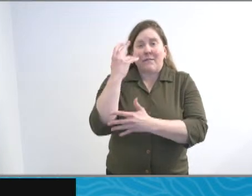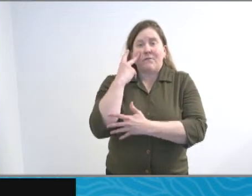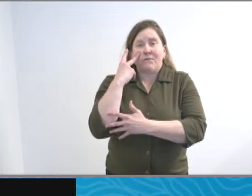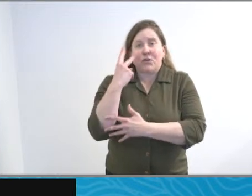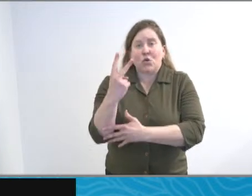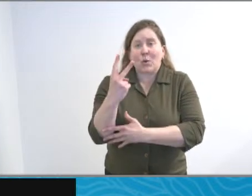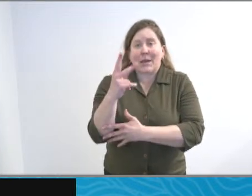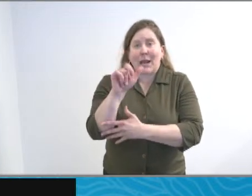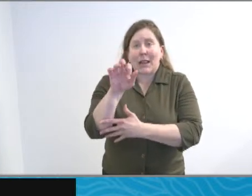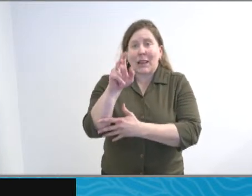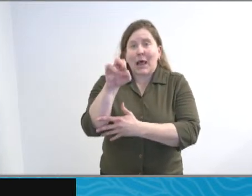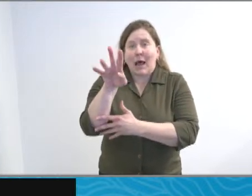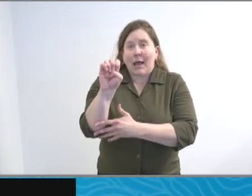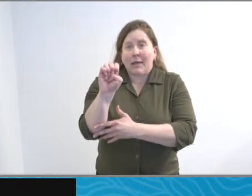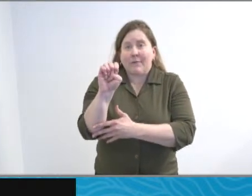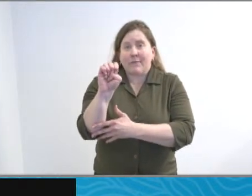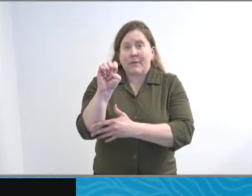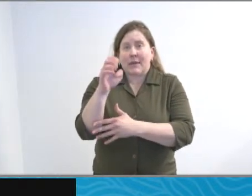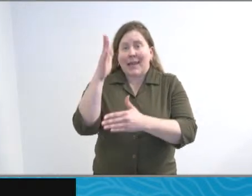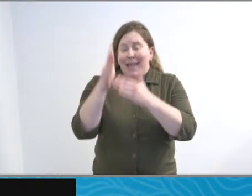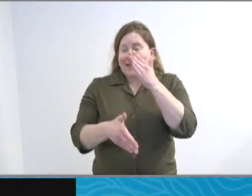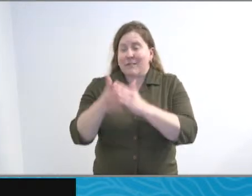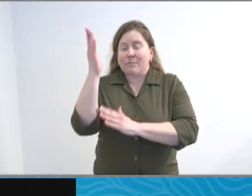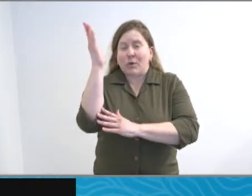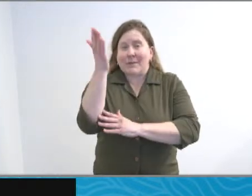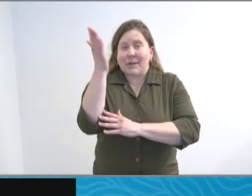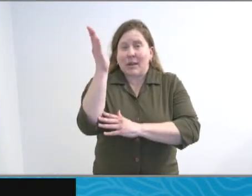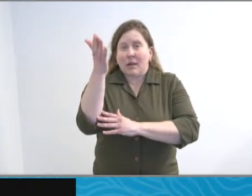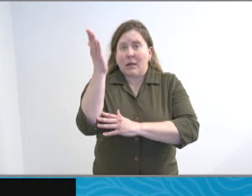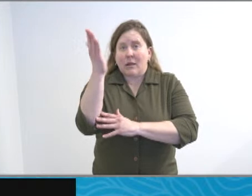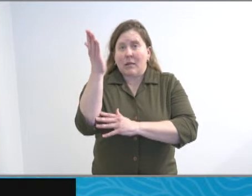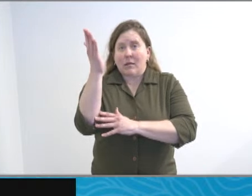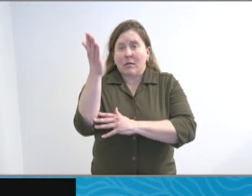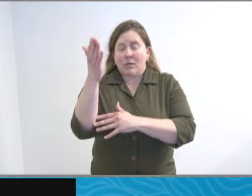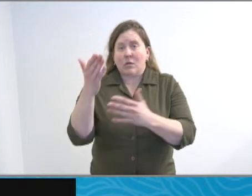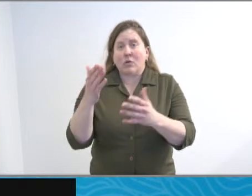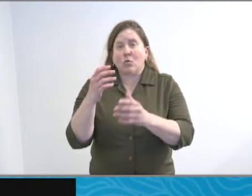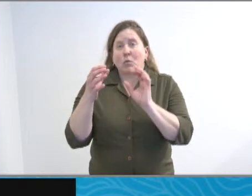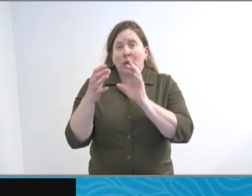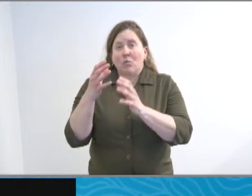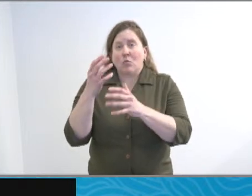we're gonna take some time at the end of the presentation to take a look at some of those questions and hopefully be able